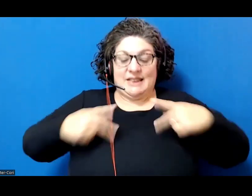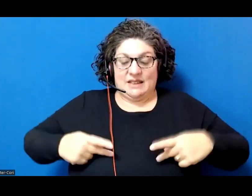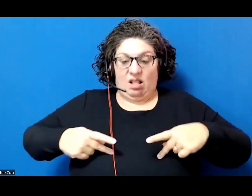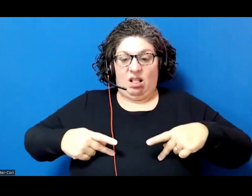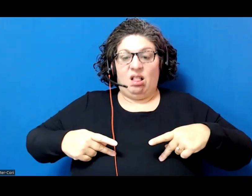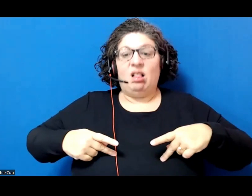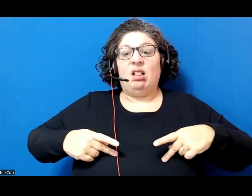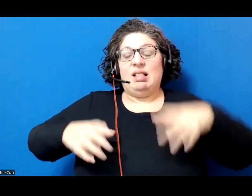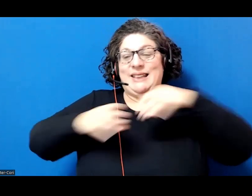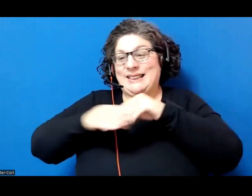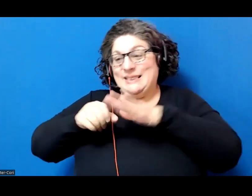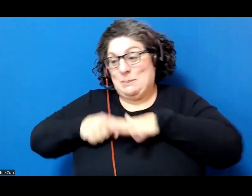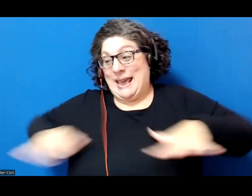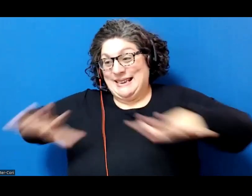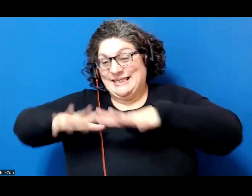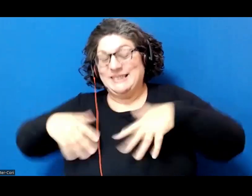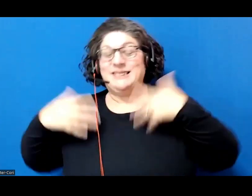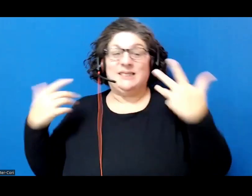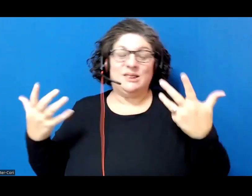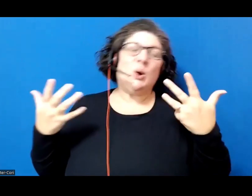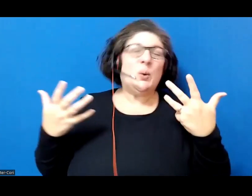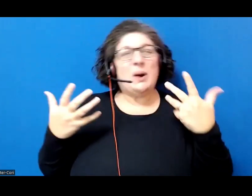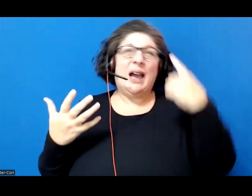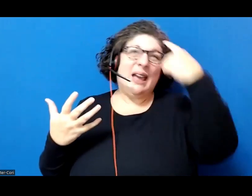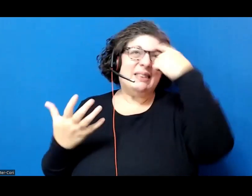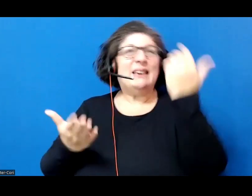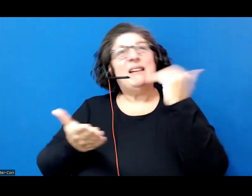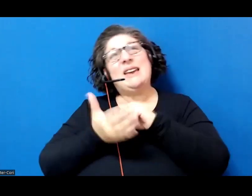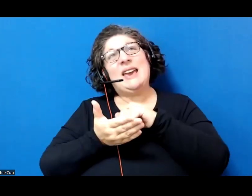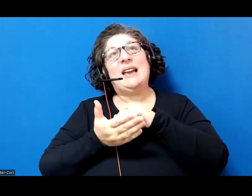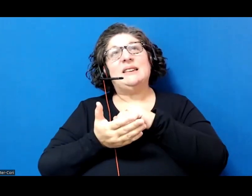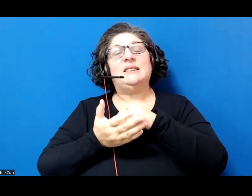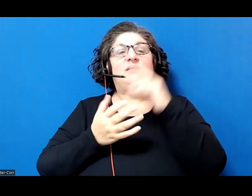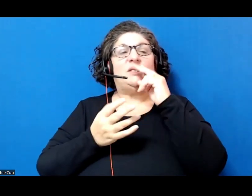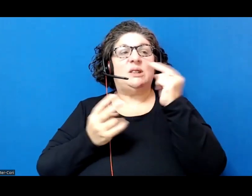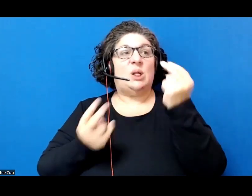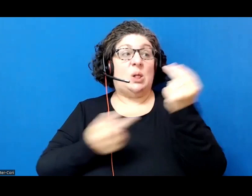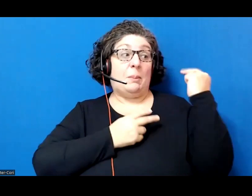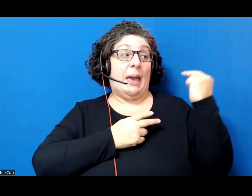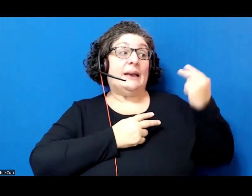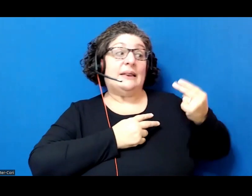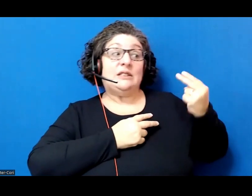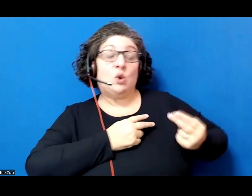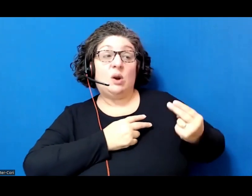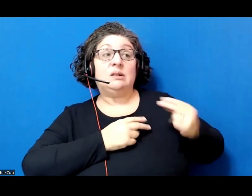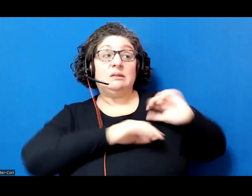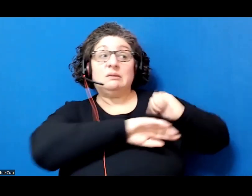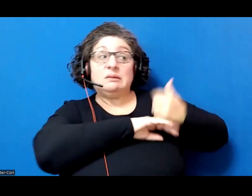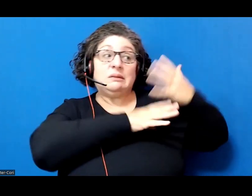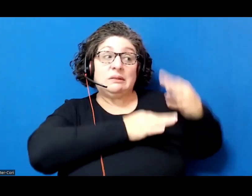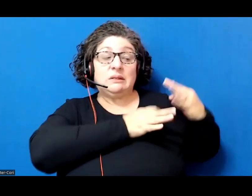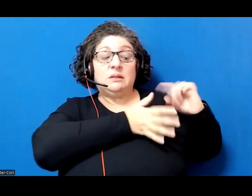space.So I think that, again, looking to those historical principles, which can be, you know,